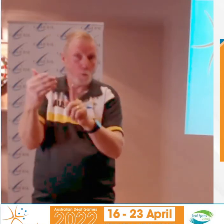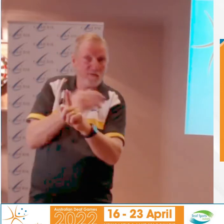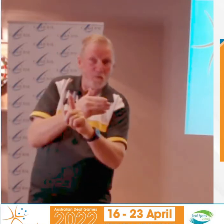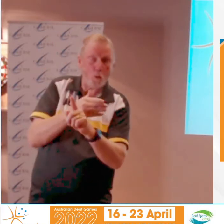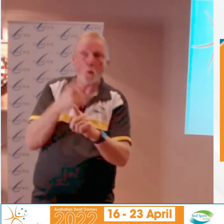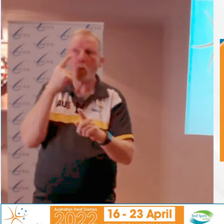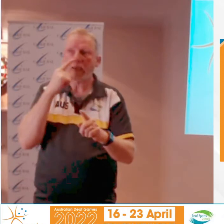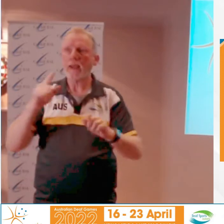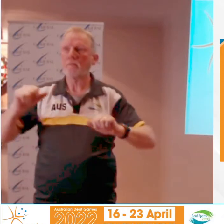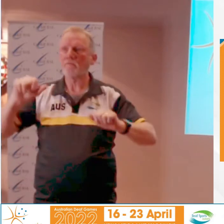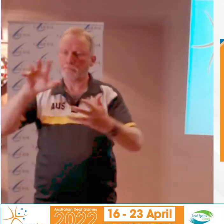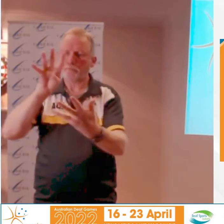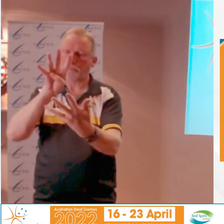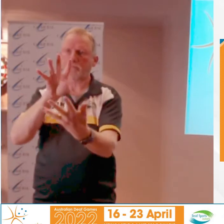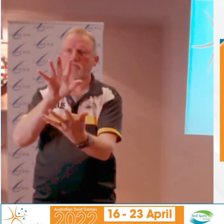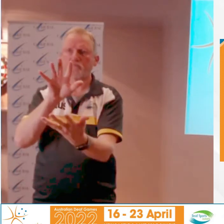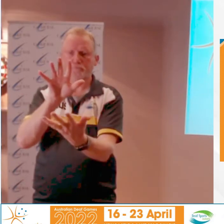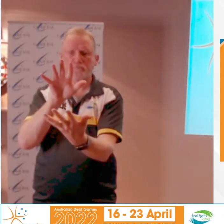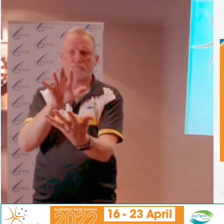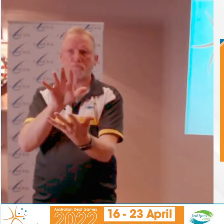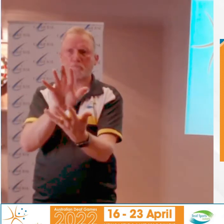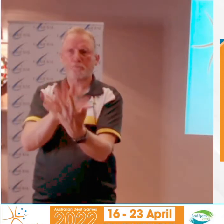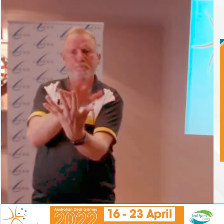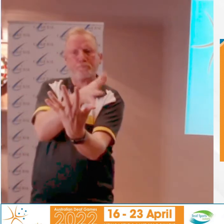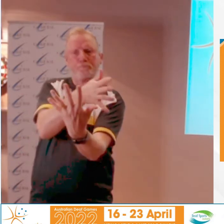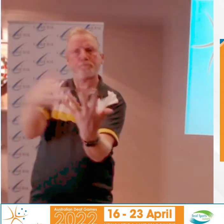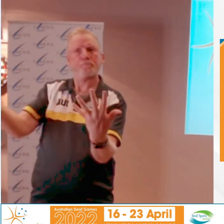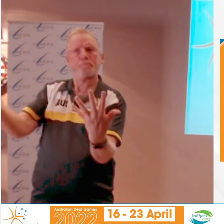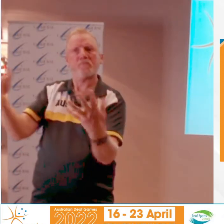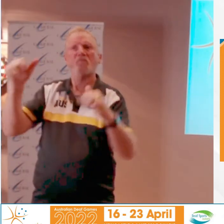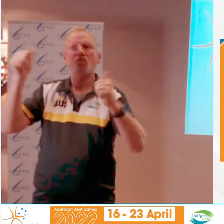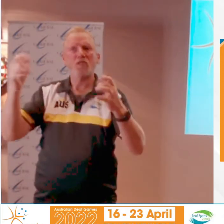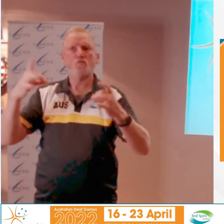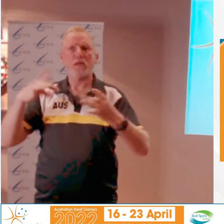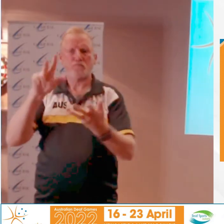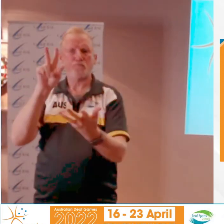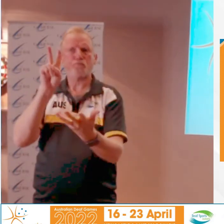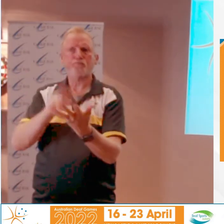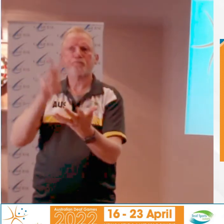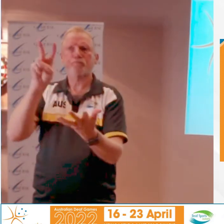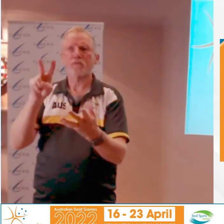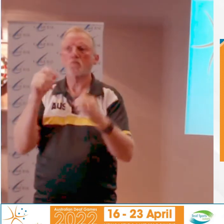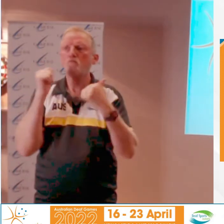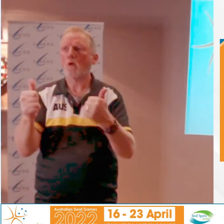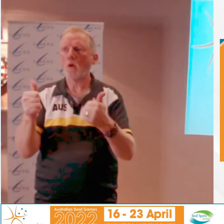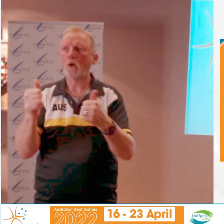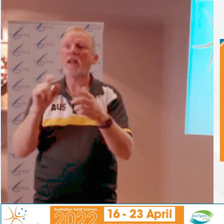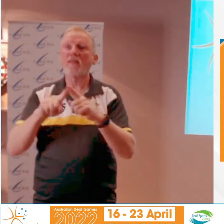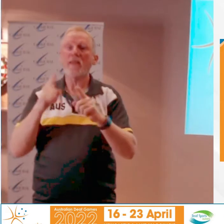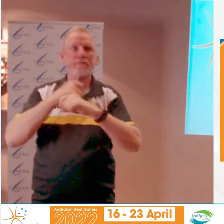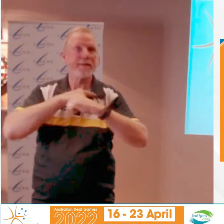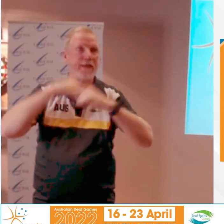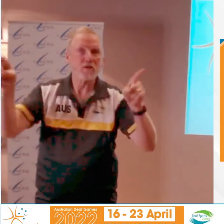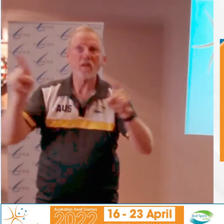and we're hoping to have that released around September so a draft schedule in September